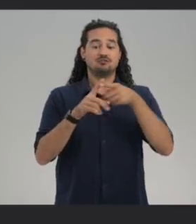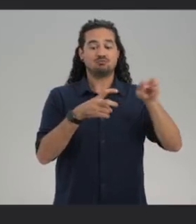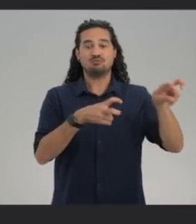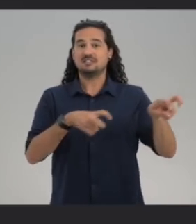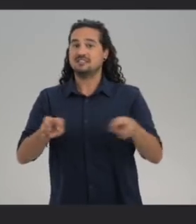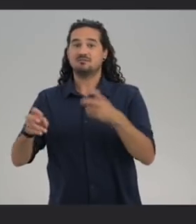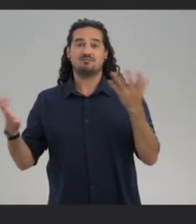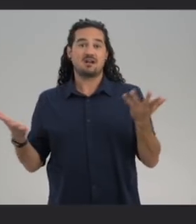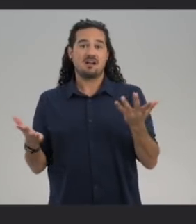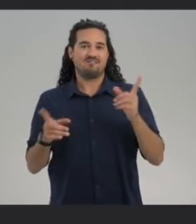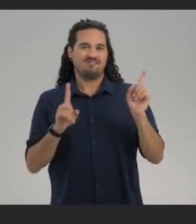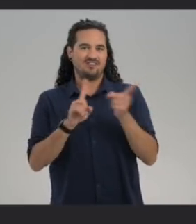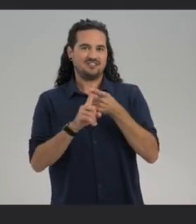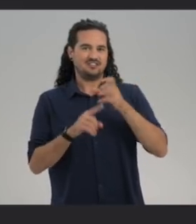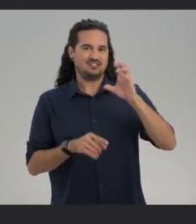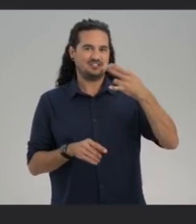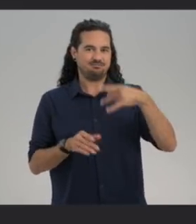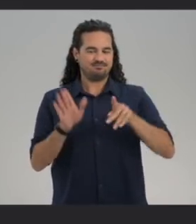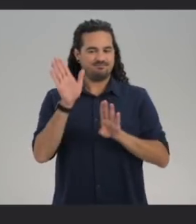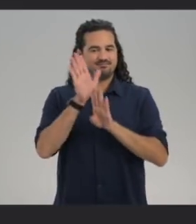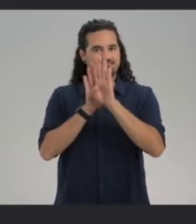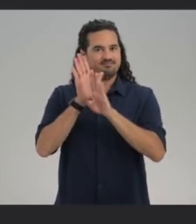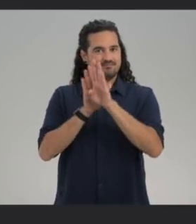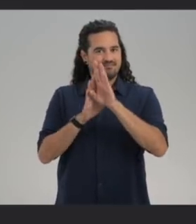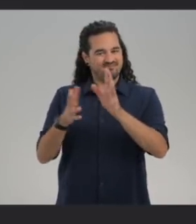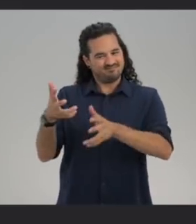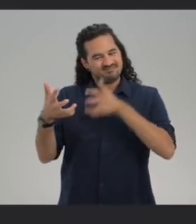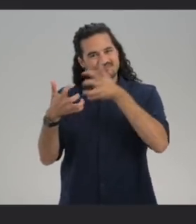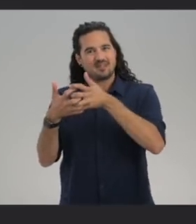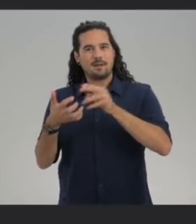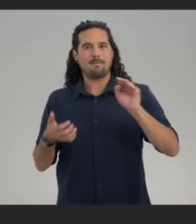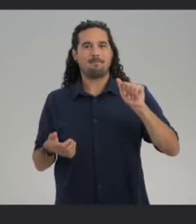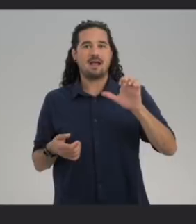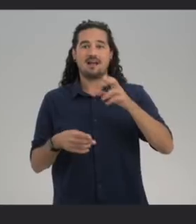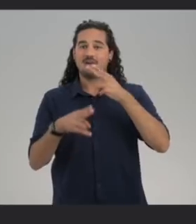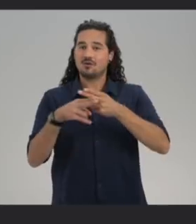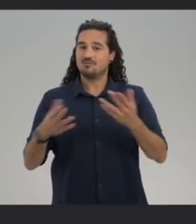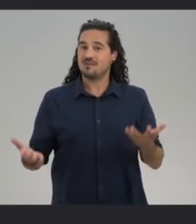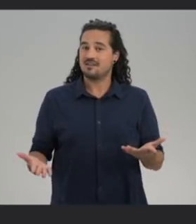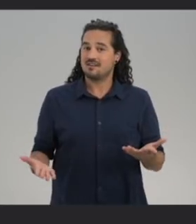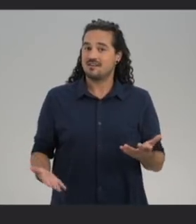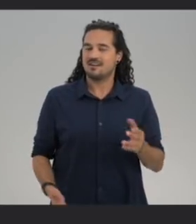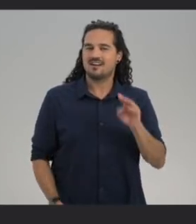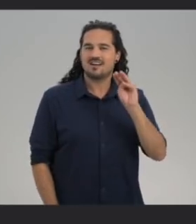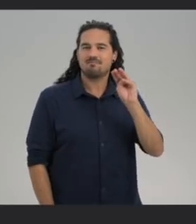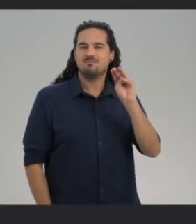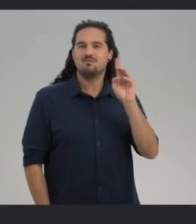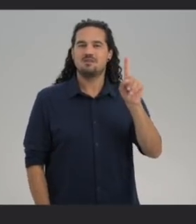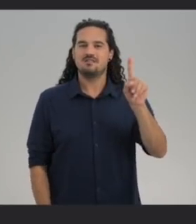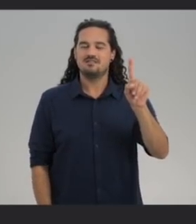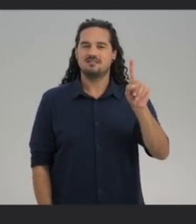with our first chip designed specifically for the Mac. And we call it... M1.